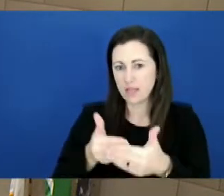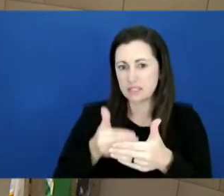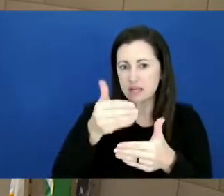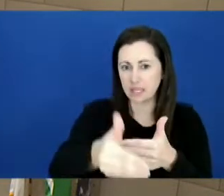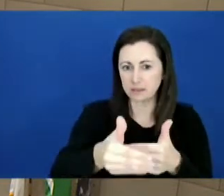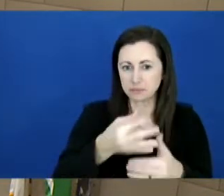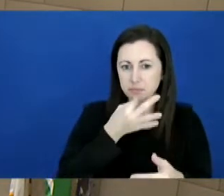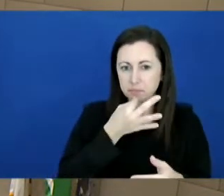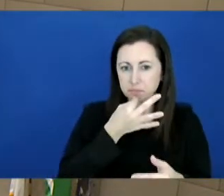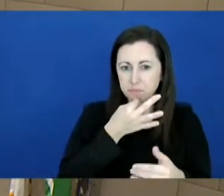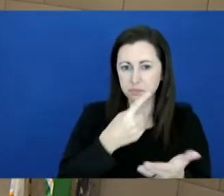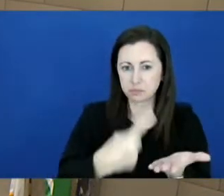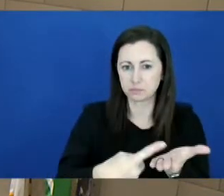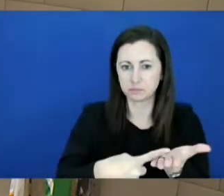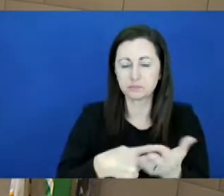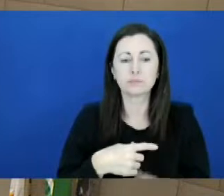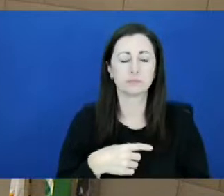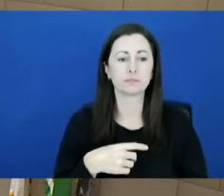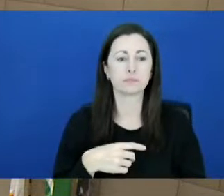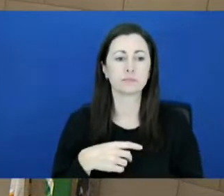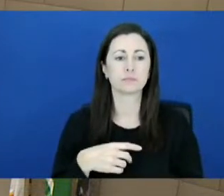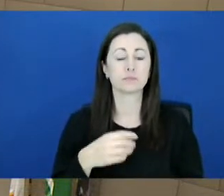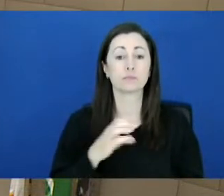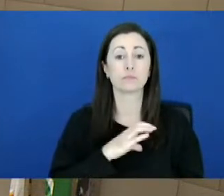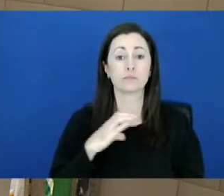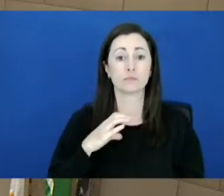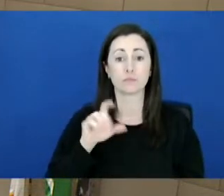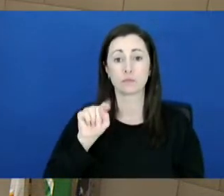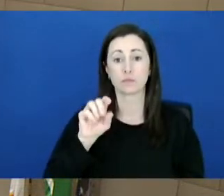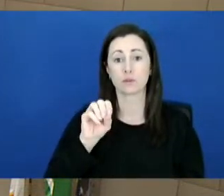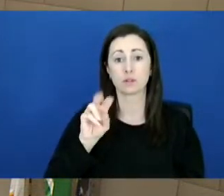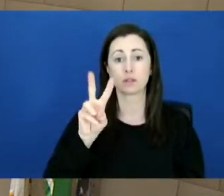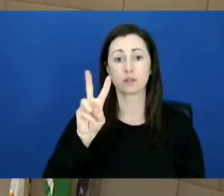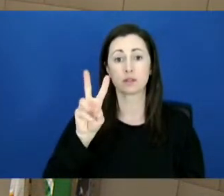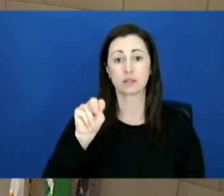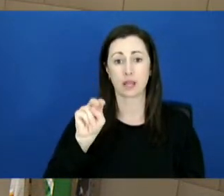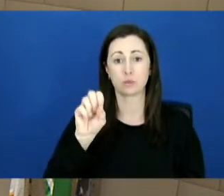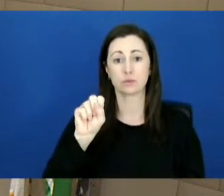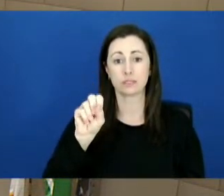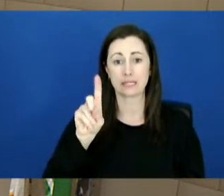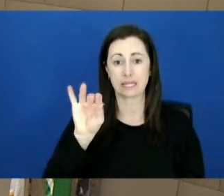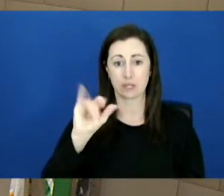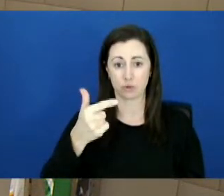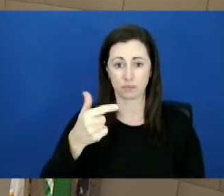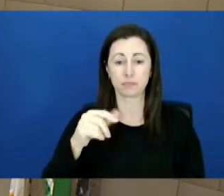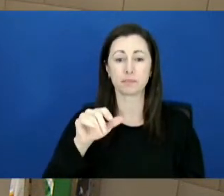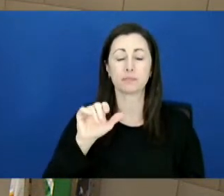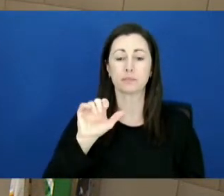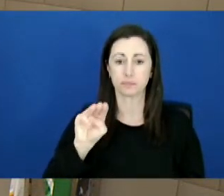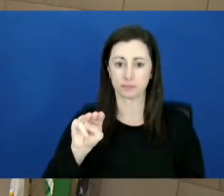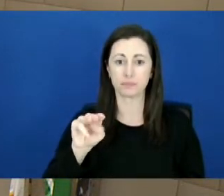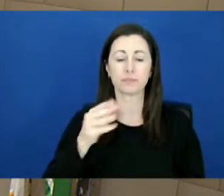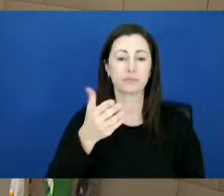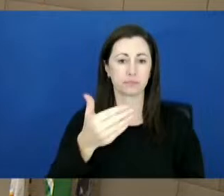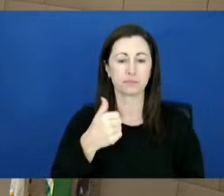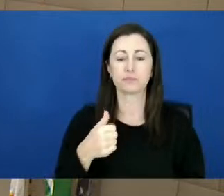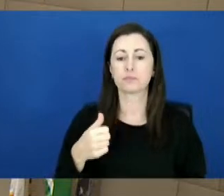MANAGER'S REPORT. THAT'S COMING UP IN JUST A